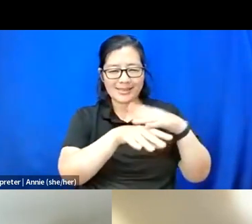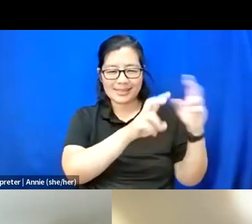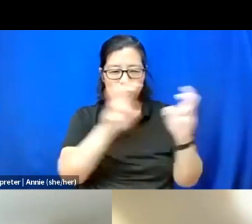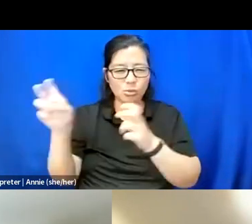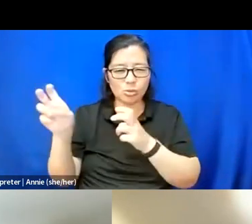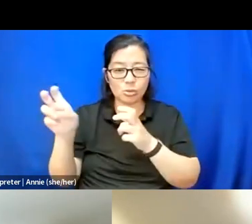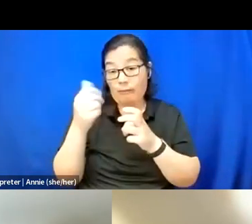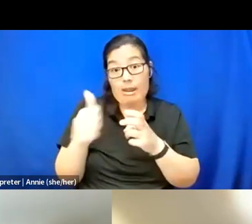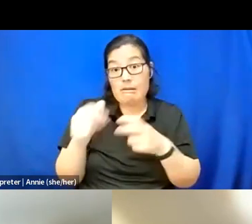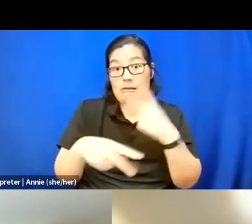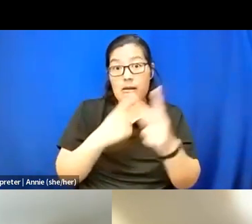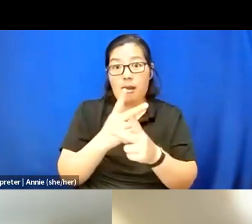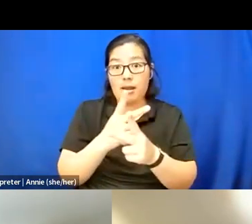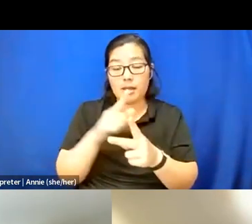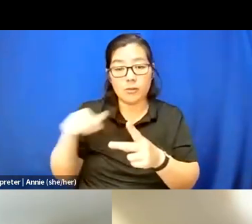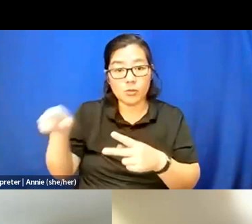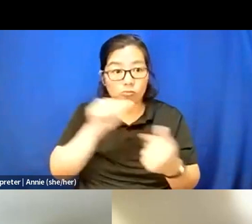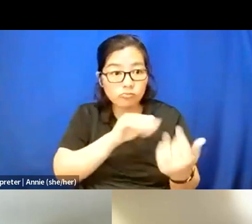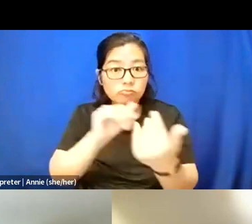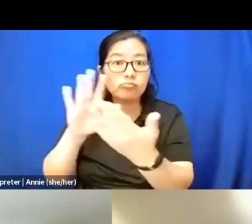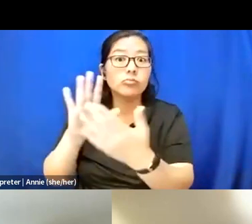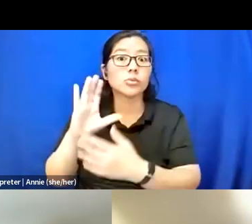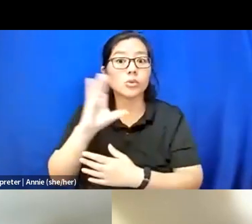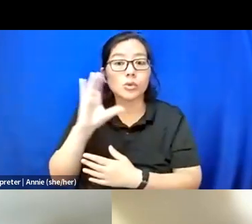that you've encountered while seeking out and/or building community?